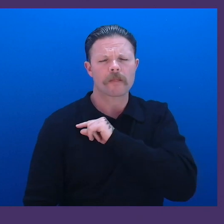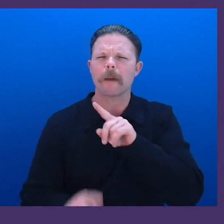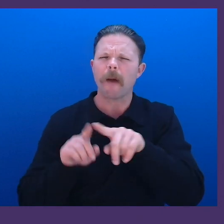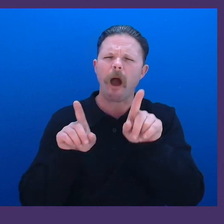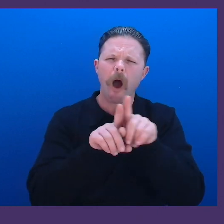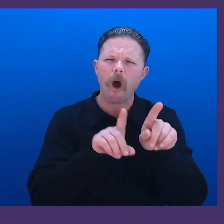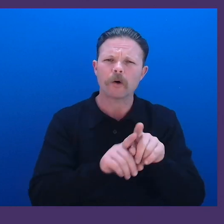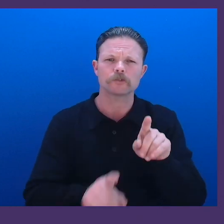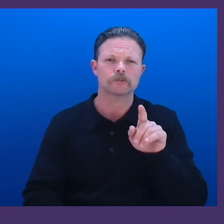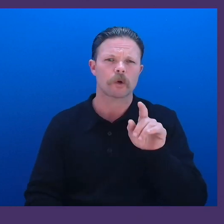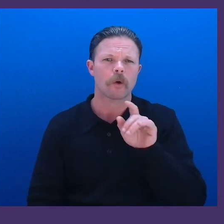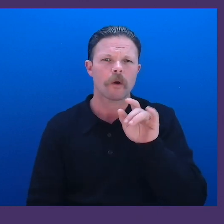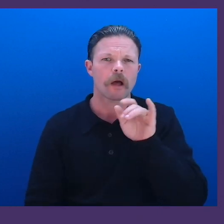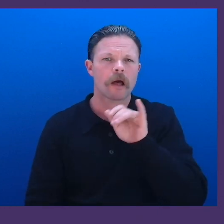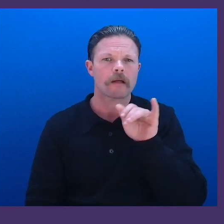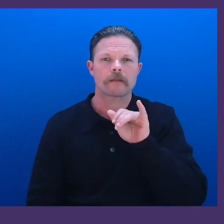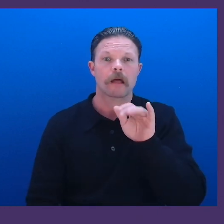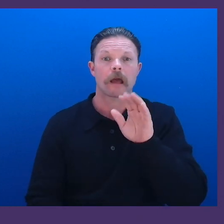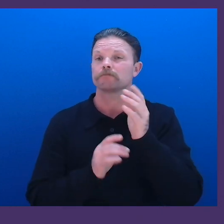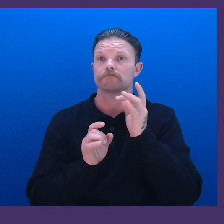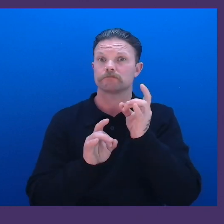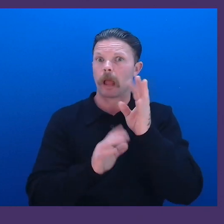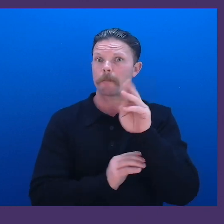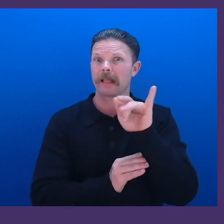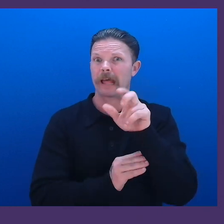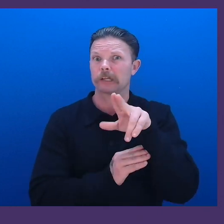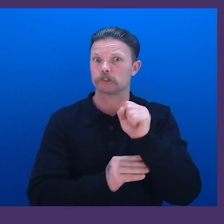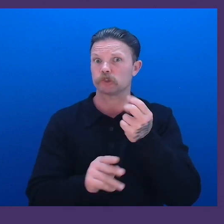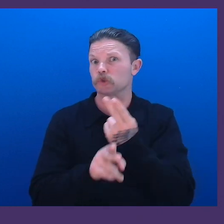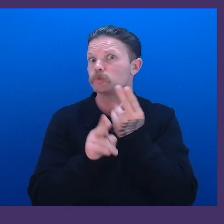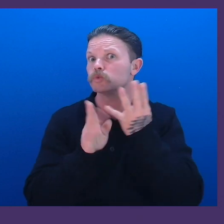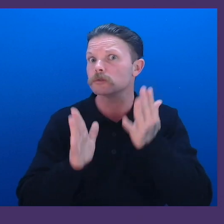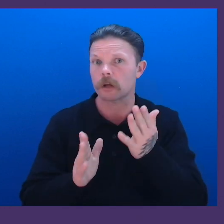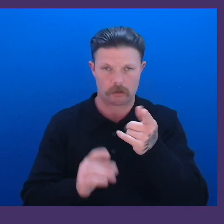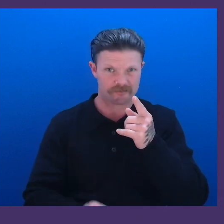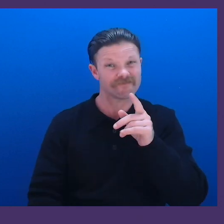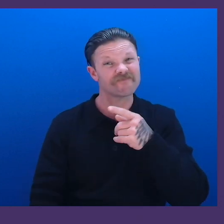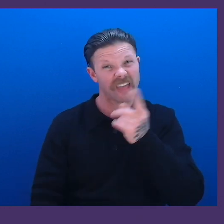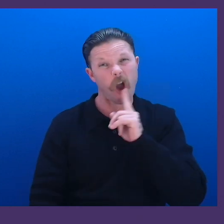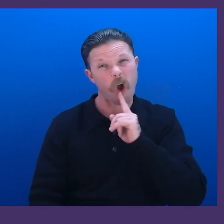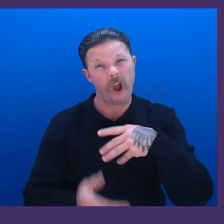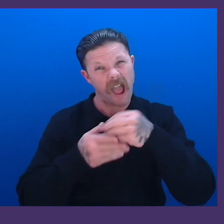they are out there and they may want to make your system behave not in an advantaged way.